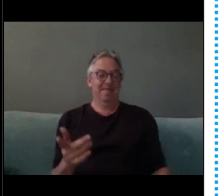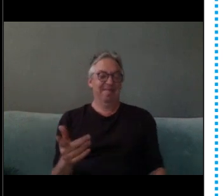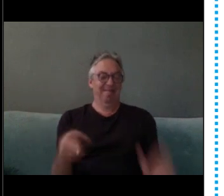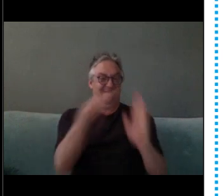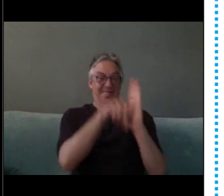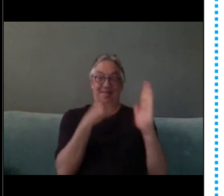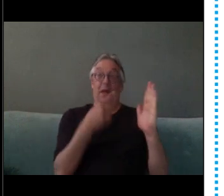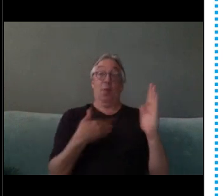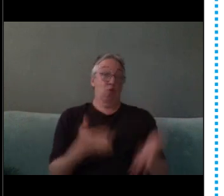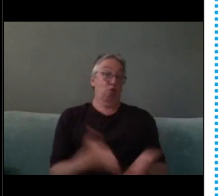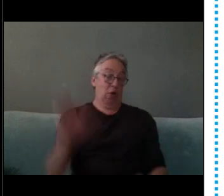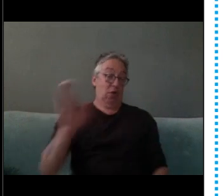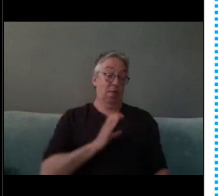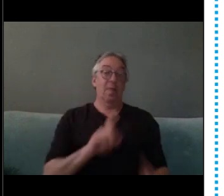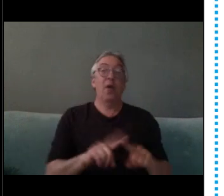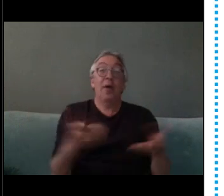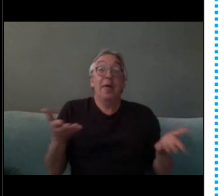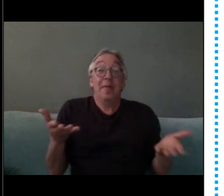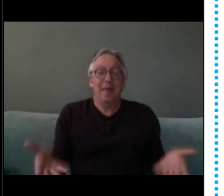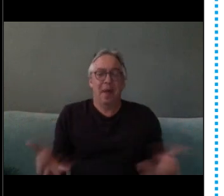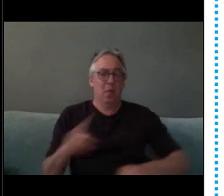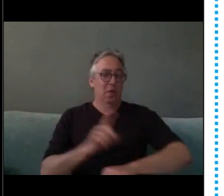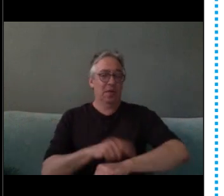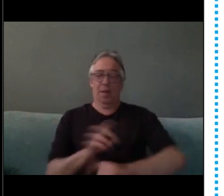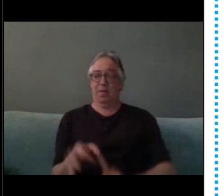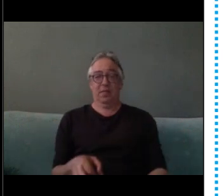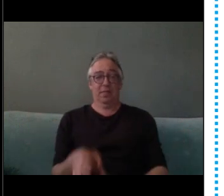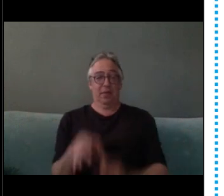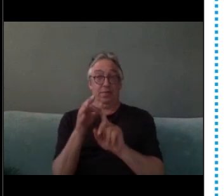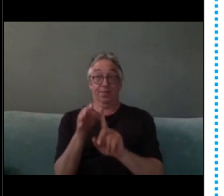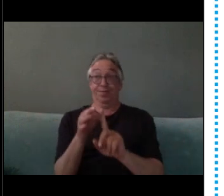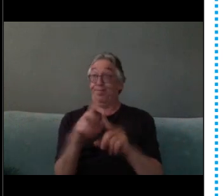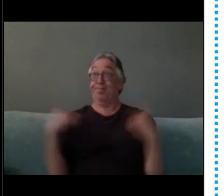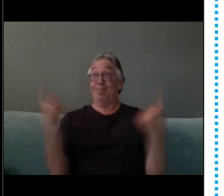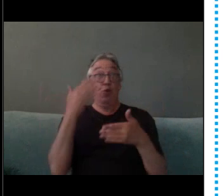and the earliest opportunity isn't known to anybody what this can mean,